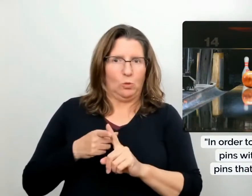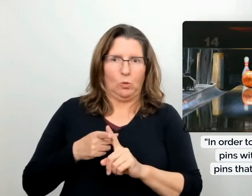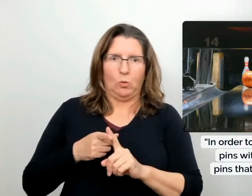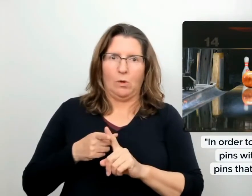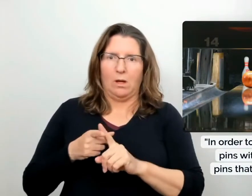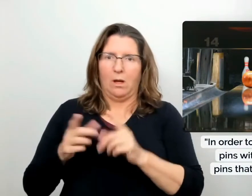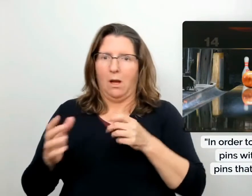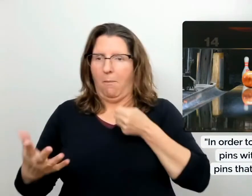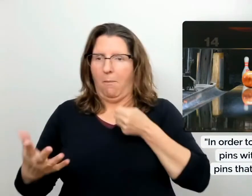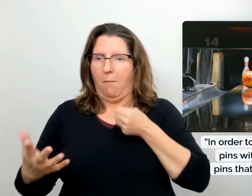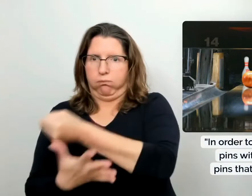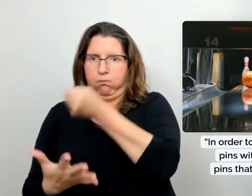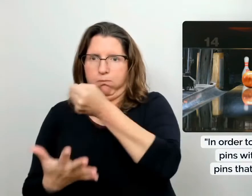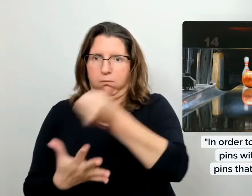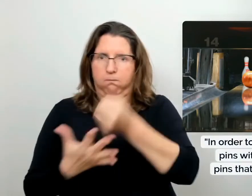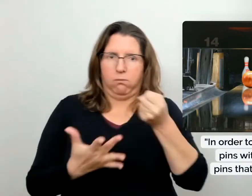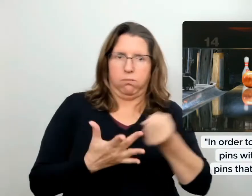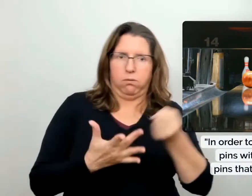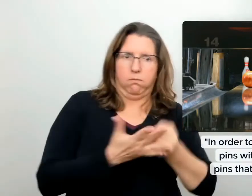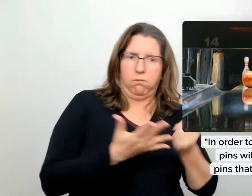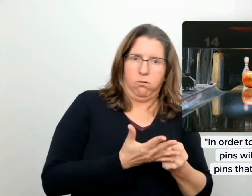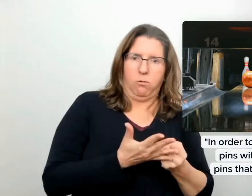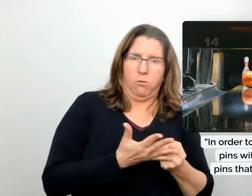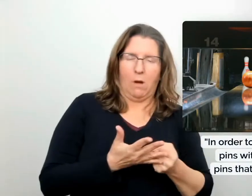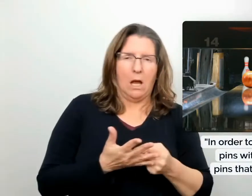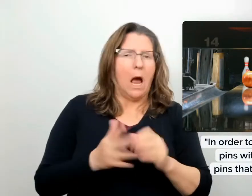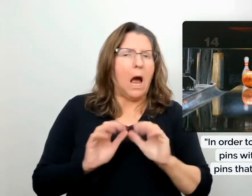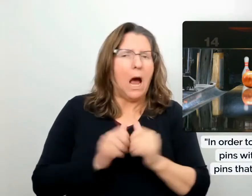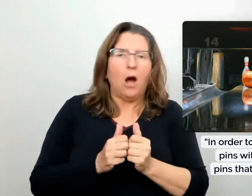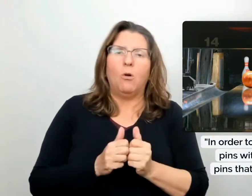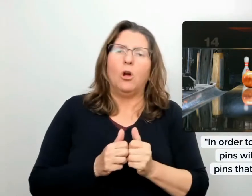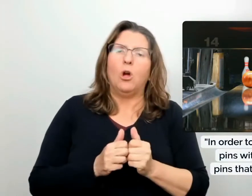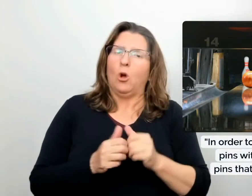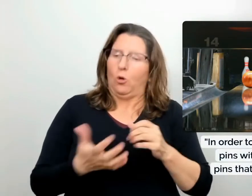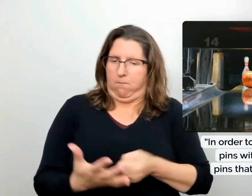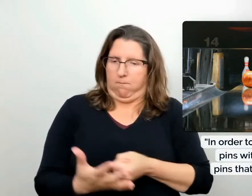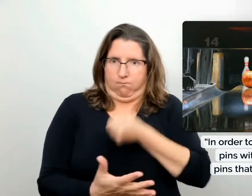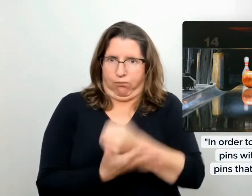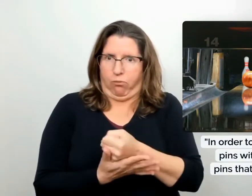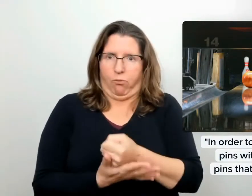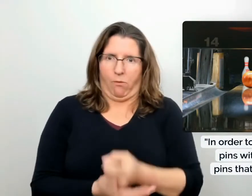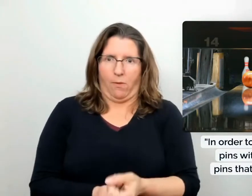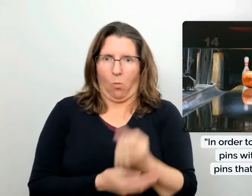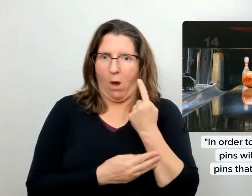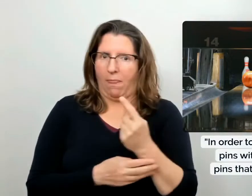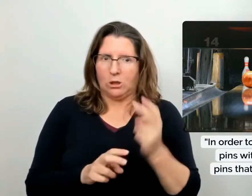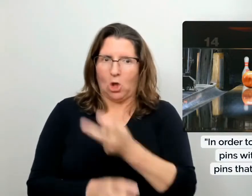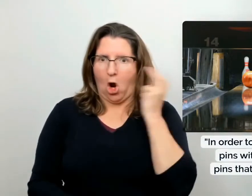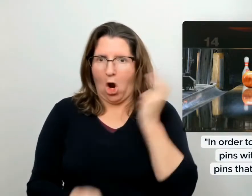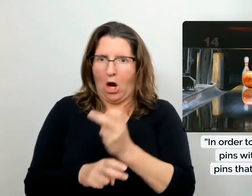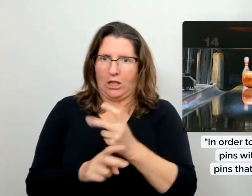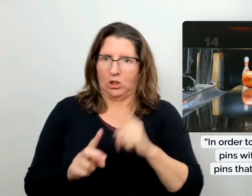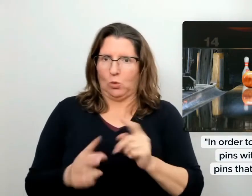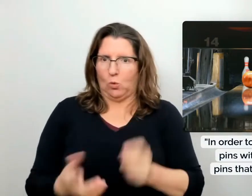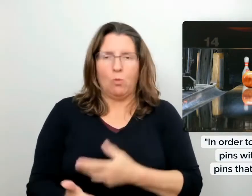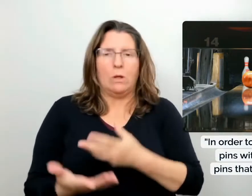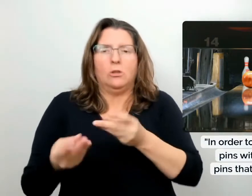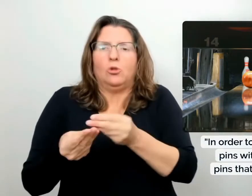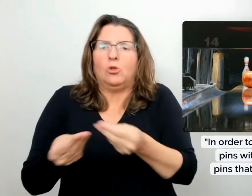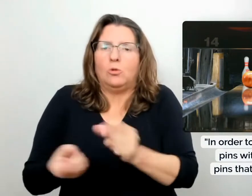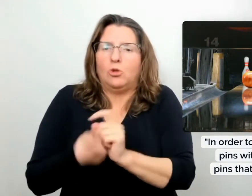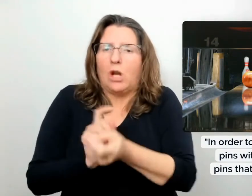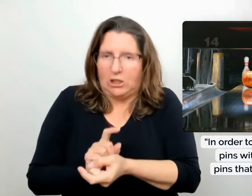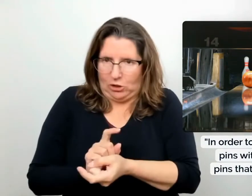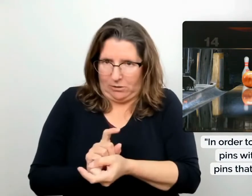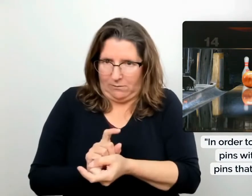In order to knock down the most pins with one shot, aim for the pins that are hardest to hit.